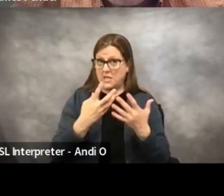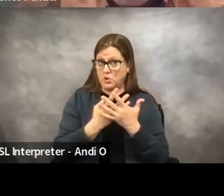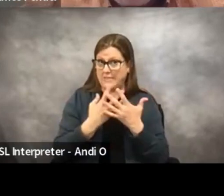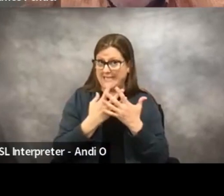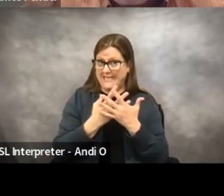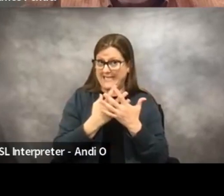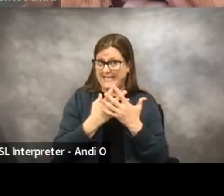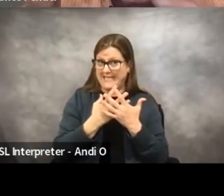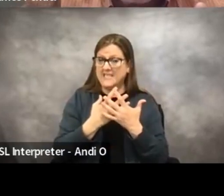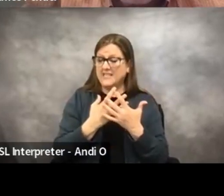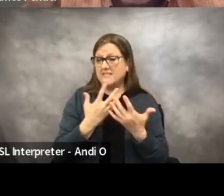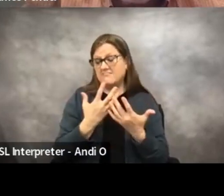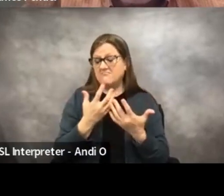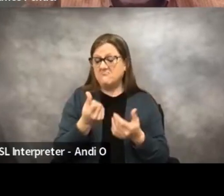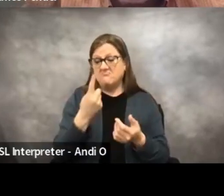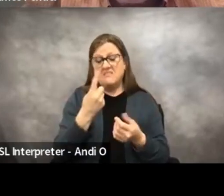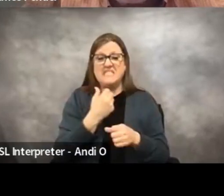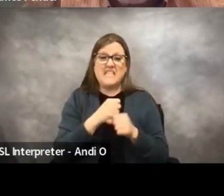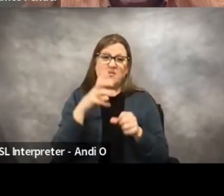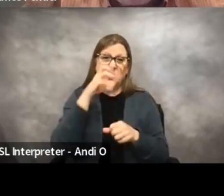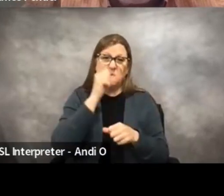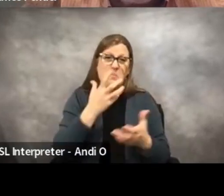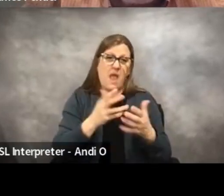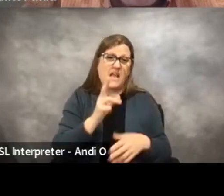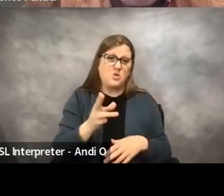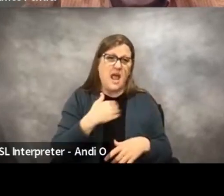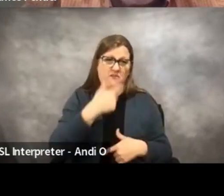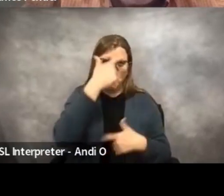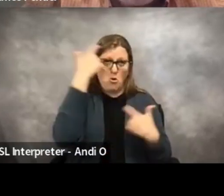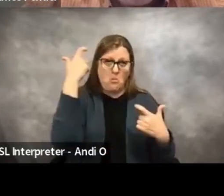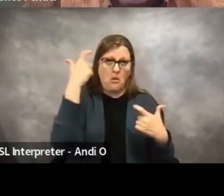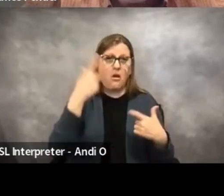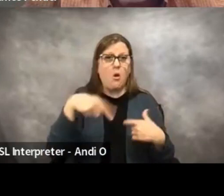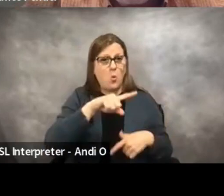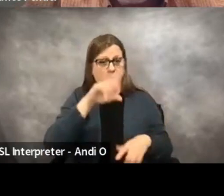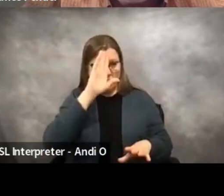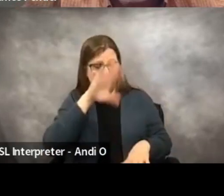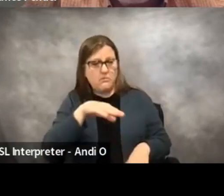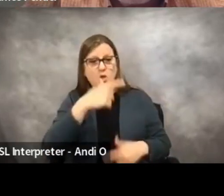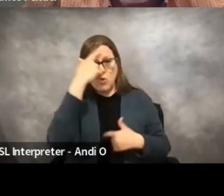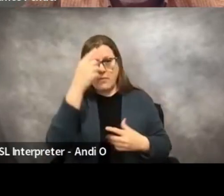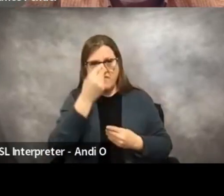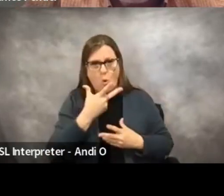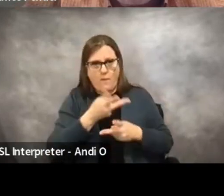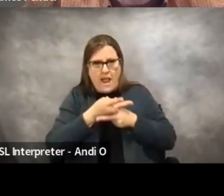history of trauma, we're certainly all familiar with, you know, trauma informed care and adverse childhood experiences.